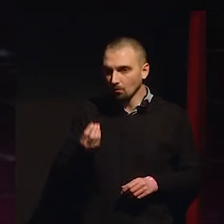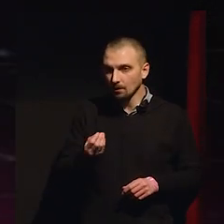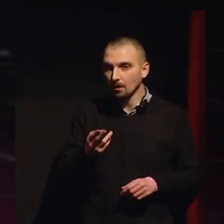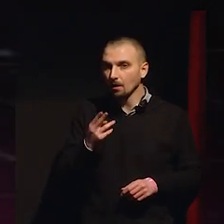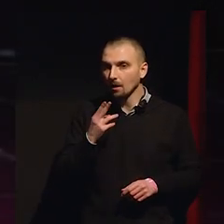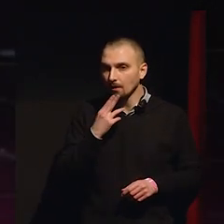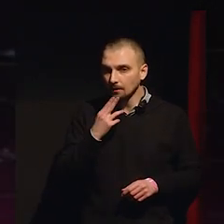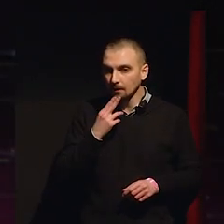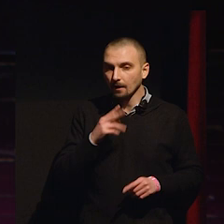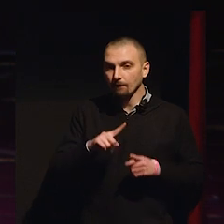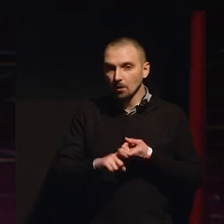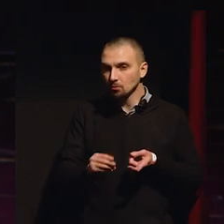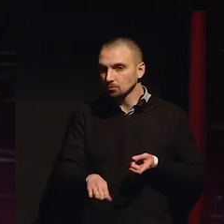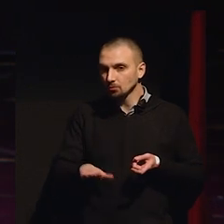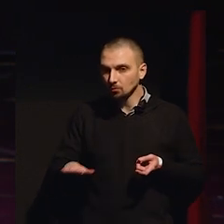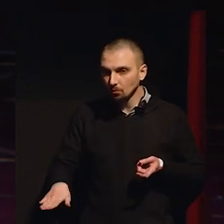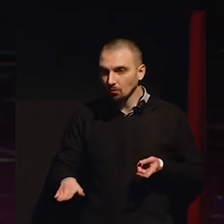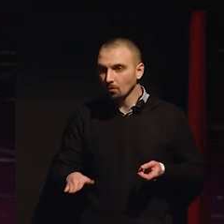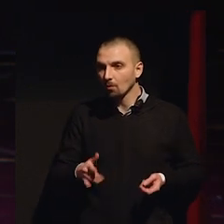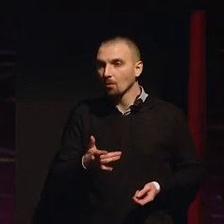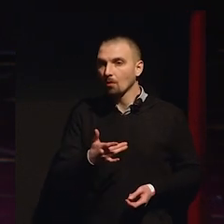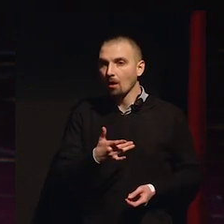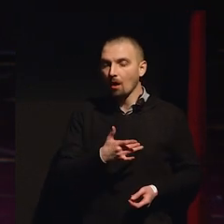When women and children are in an upset mood,